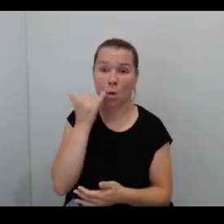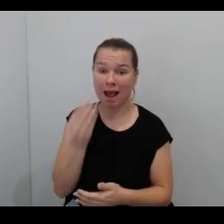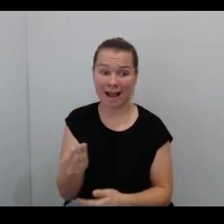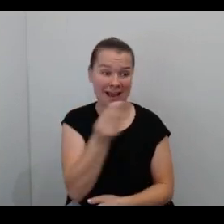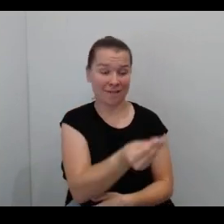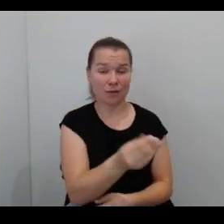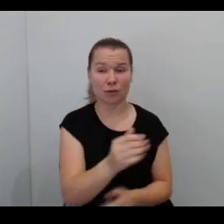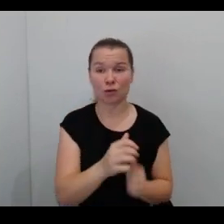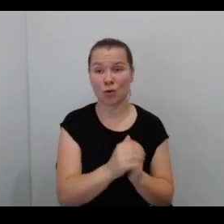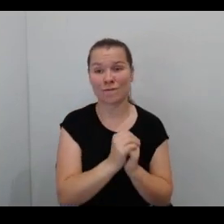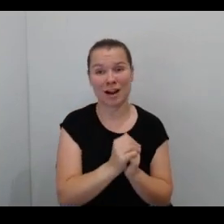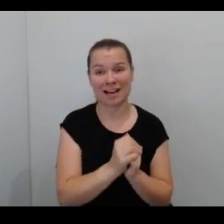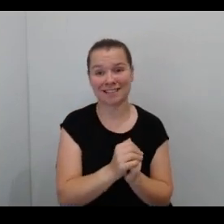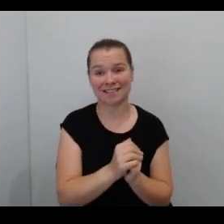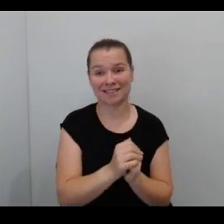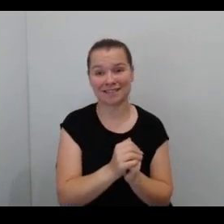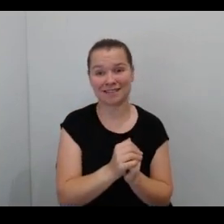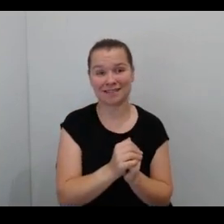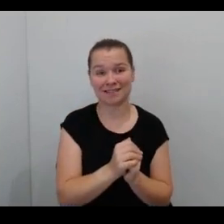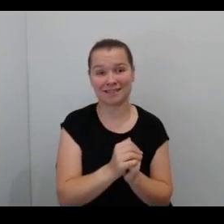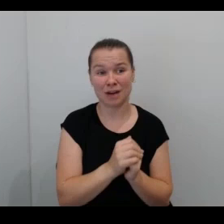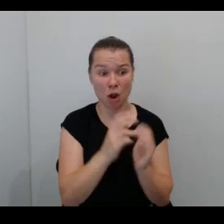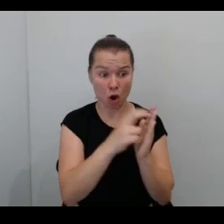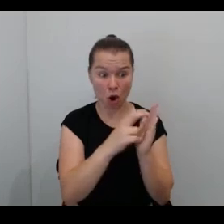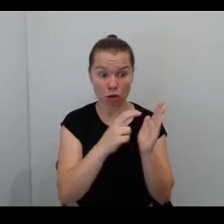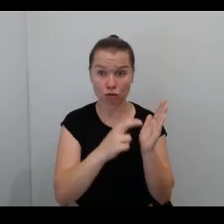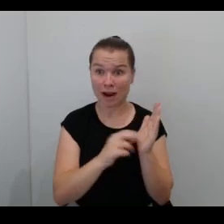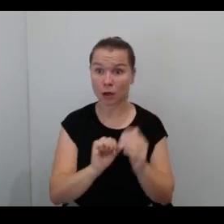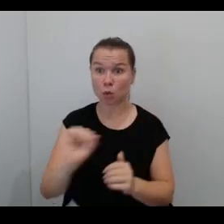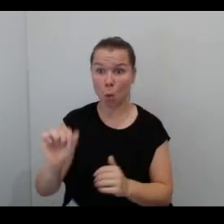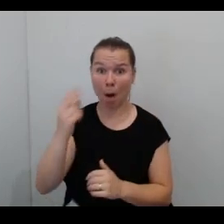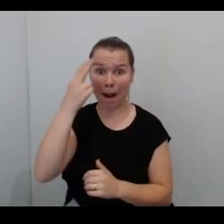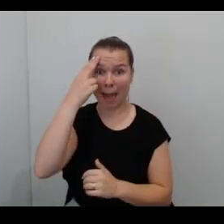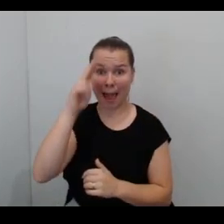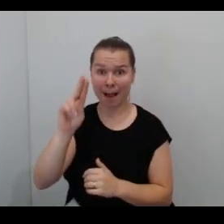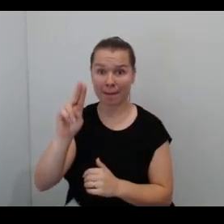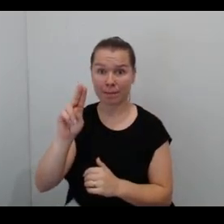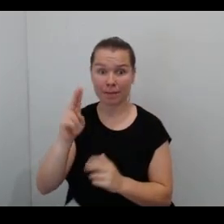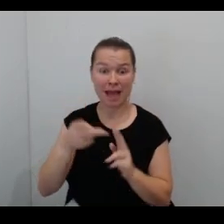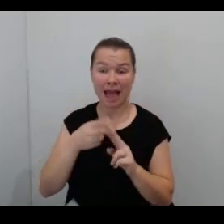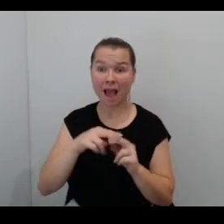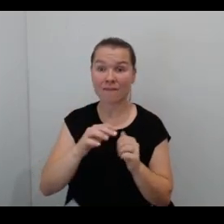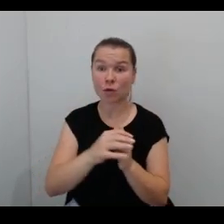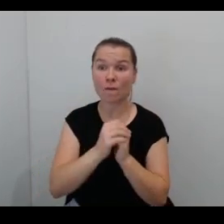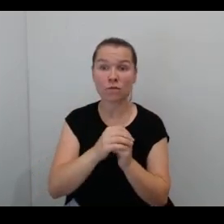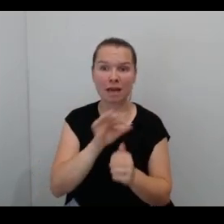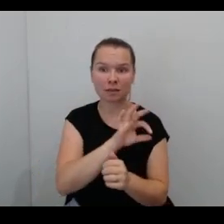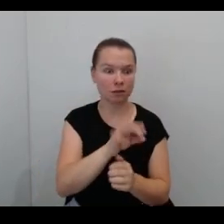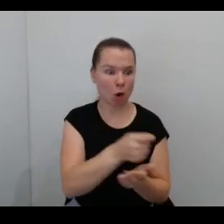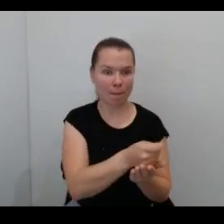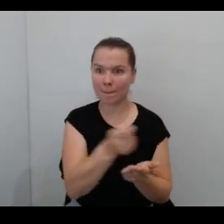the contract is in your name, if the mate loses the phone or decides not to pay you, you've still got to pay.